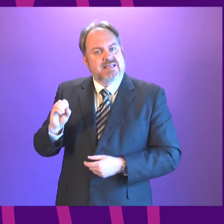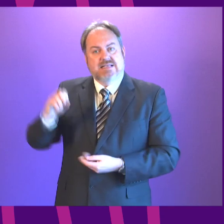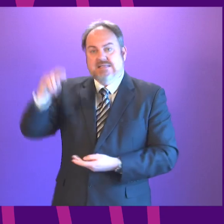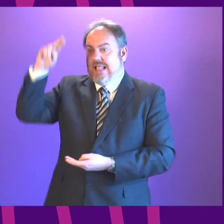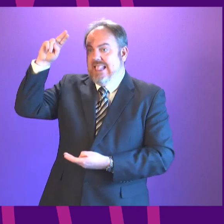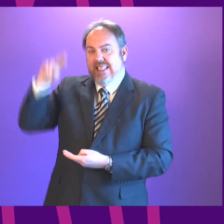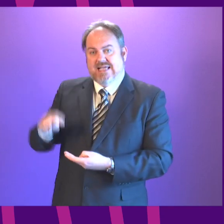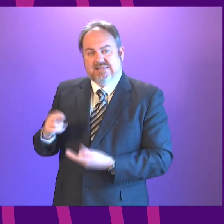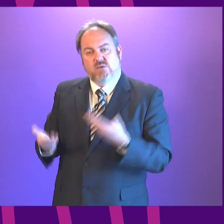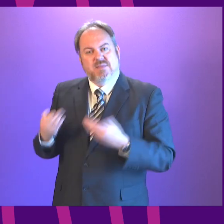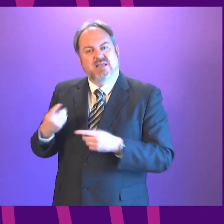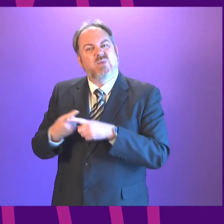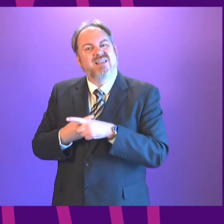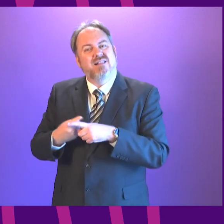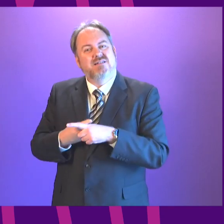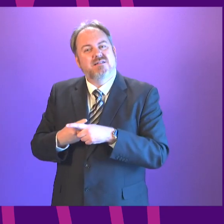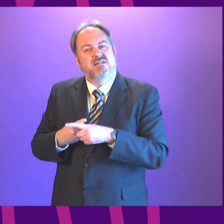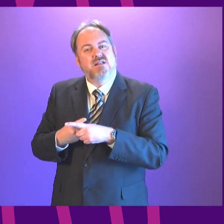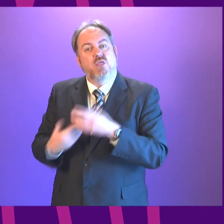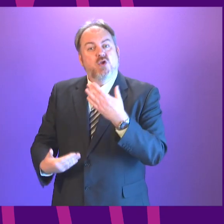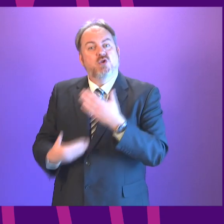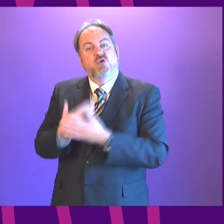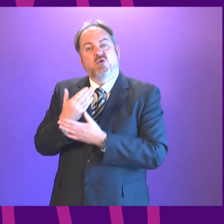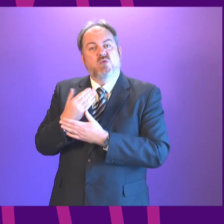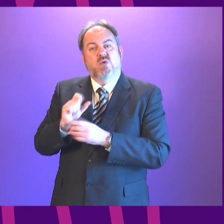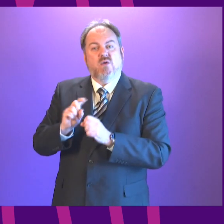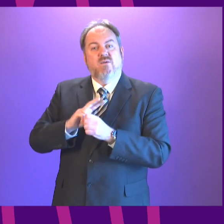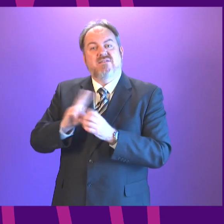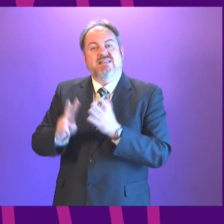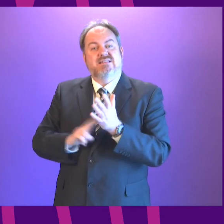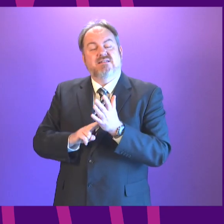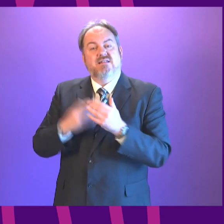it is thought that the new variant already accounts for 36 per cent of cases, and that